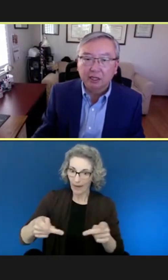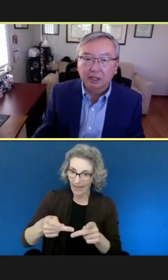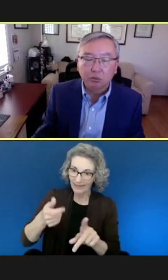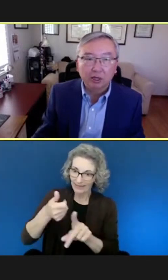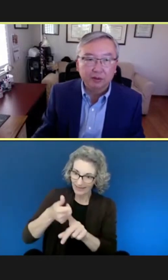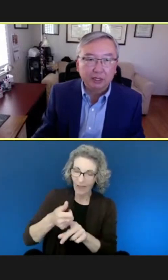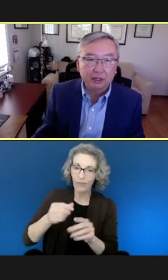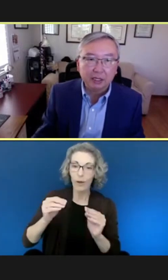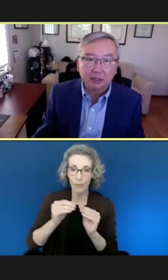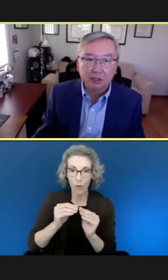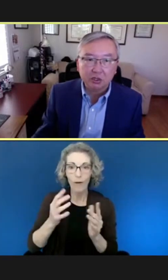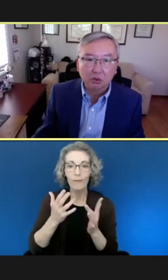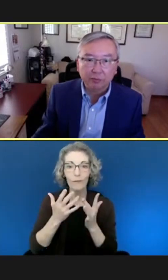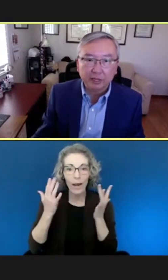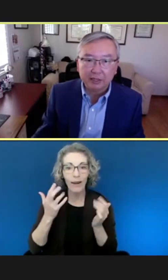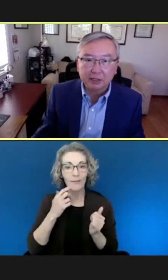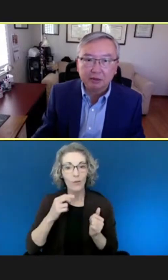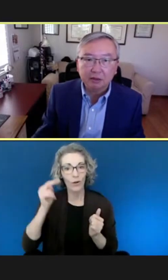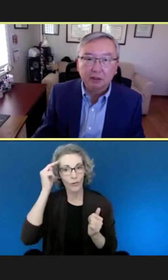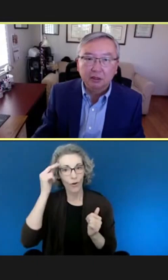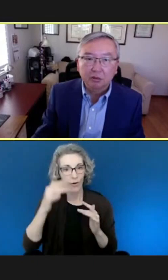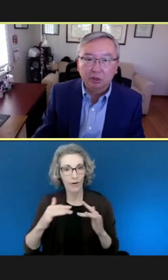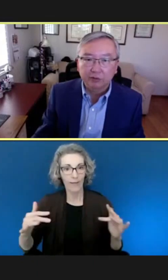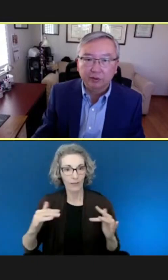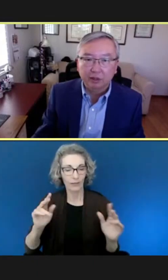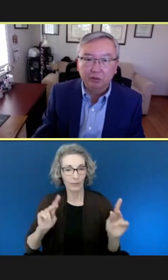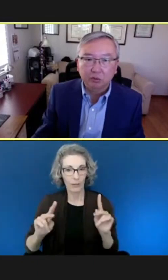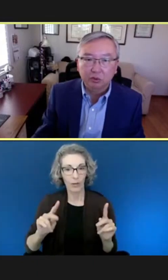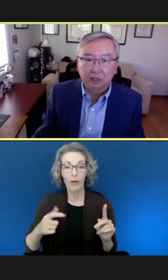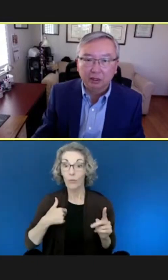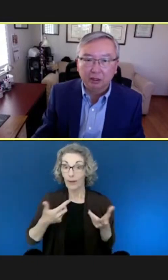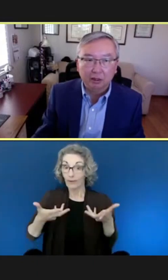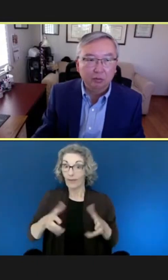And we have done that in the School of Medicine,